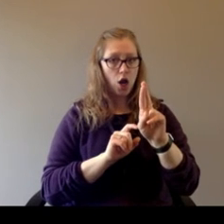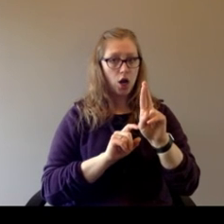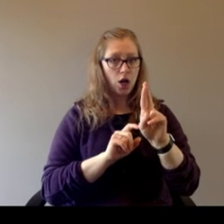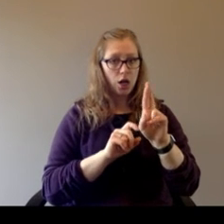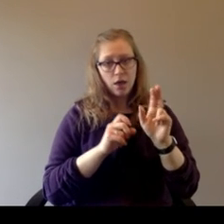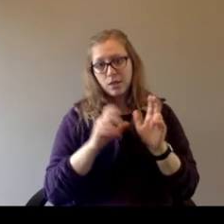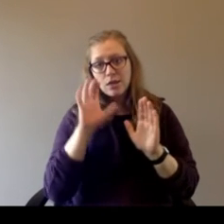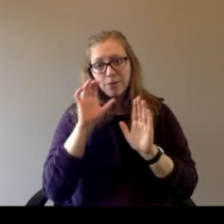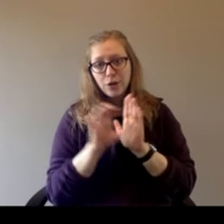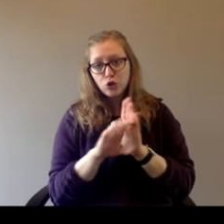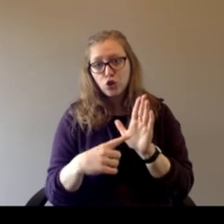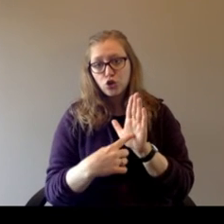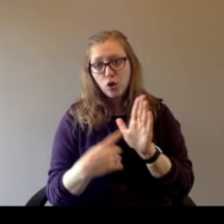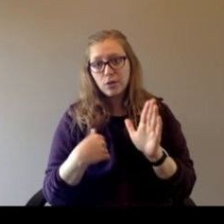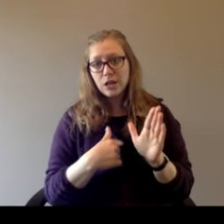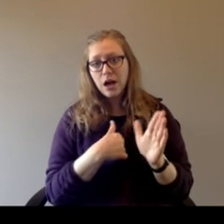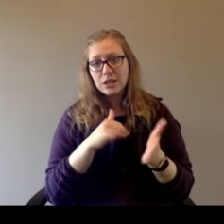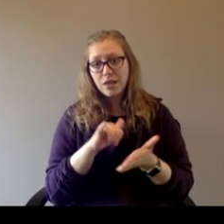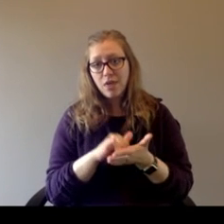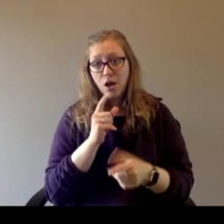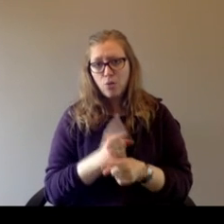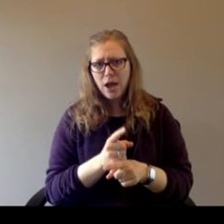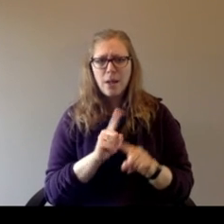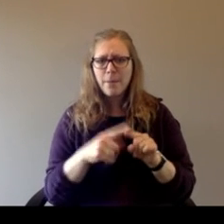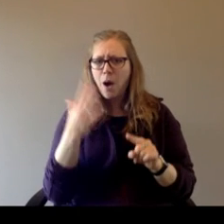why we would say that PR is the same as MR?